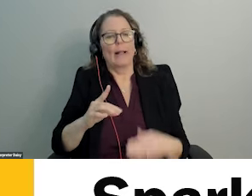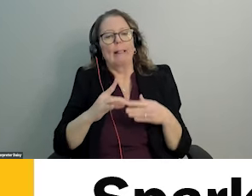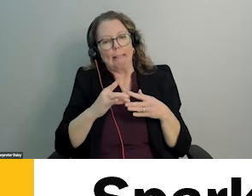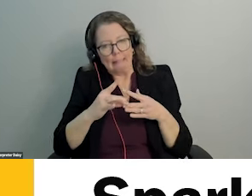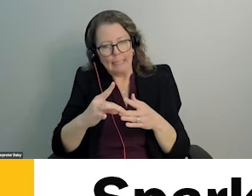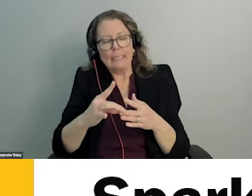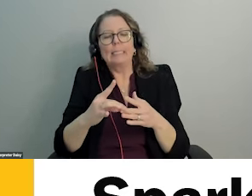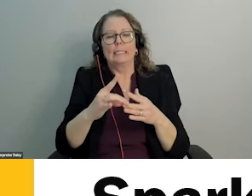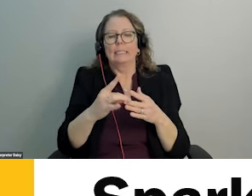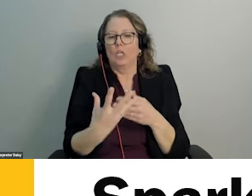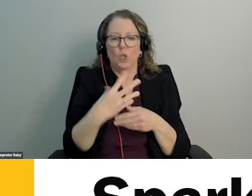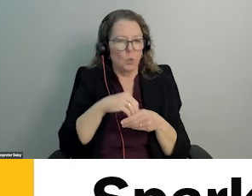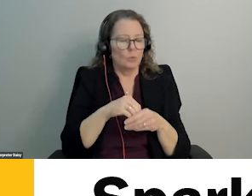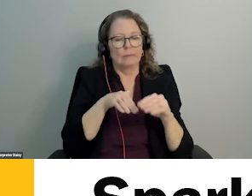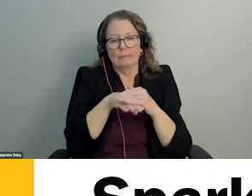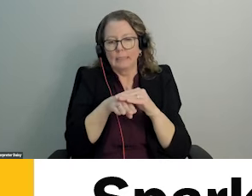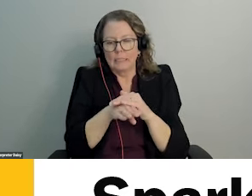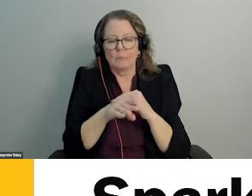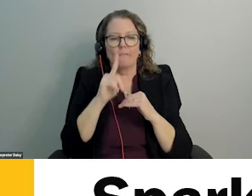and inclusion at all the different layers of city government.